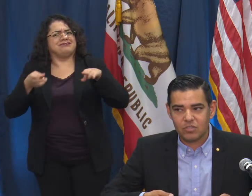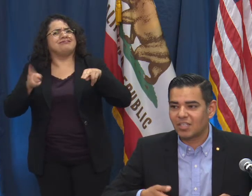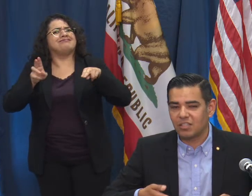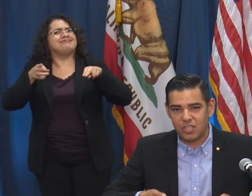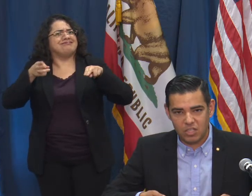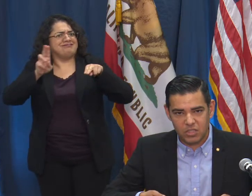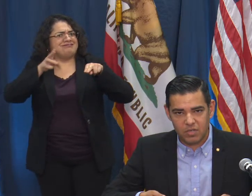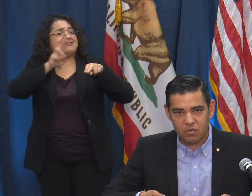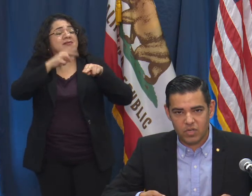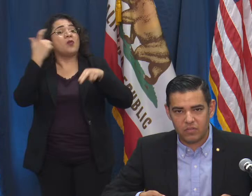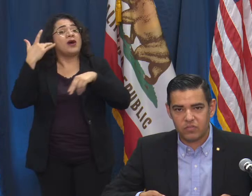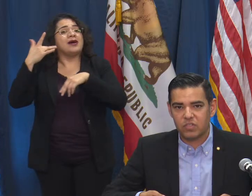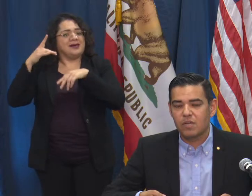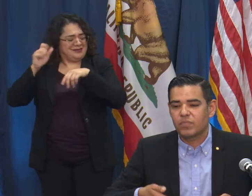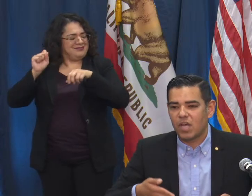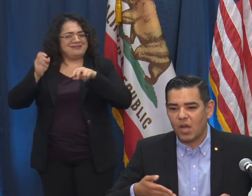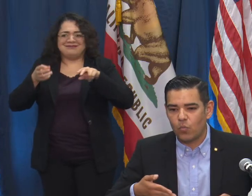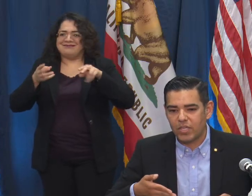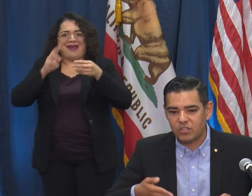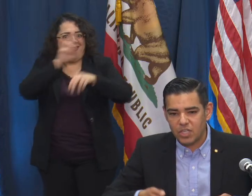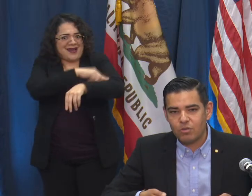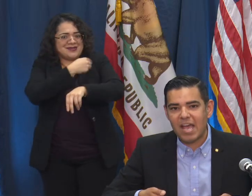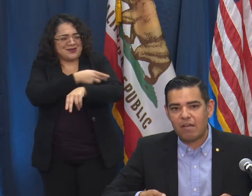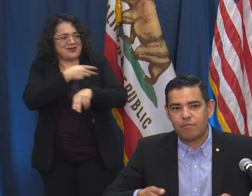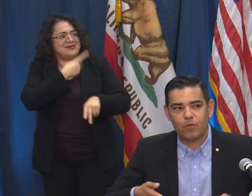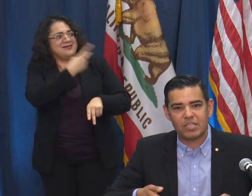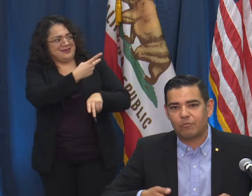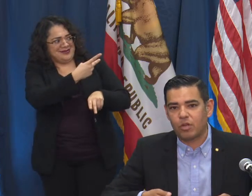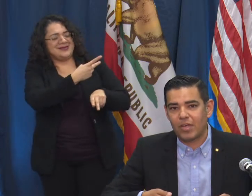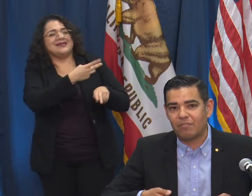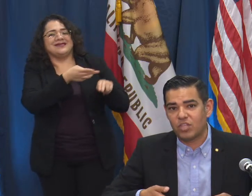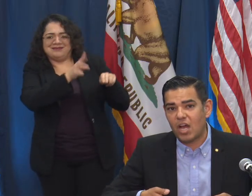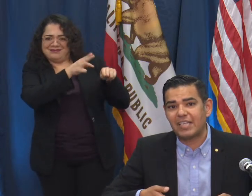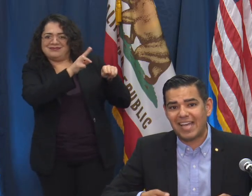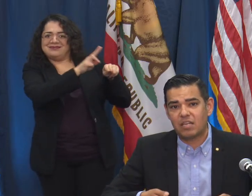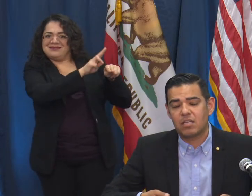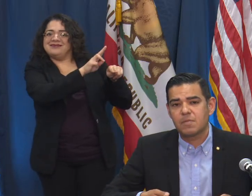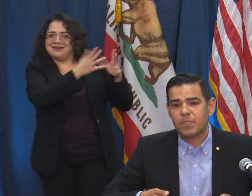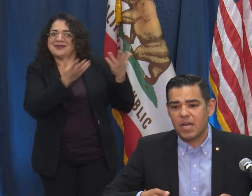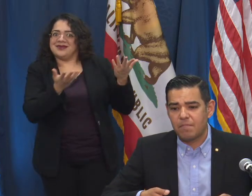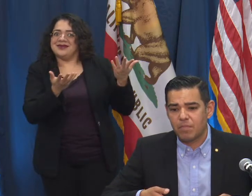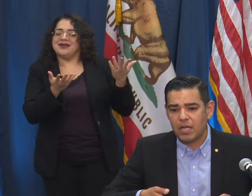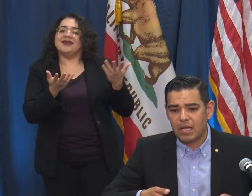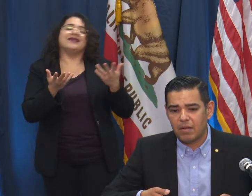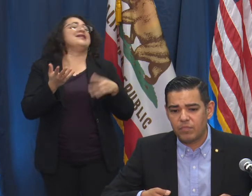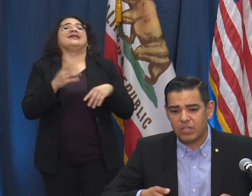continue to increase, we continue to have folks out there that have not yet either